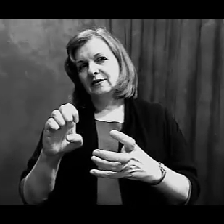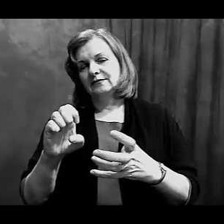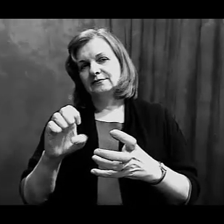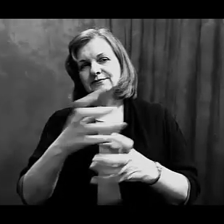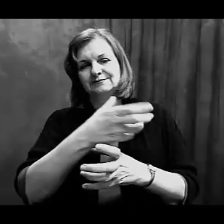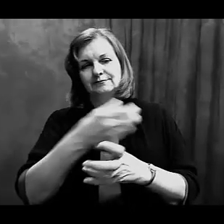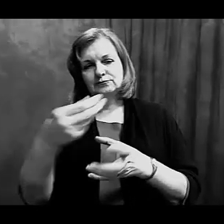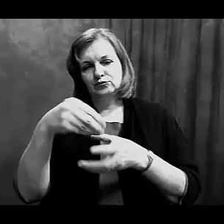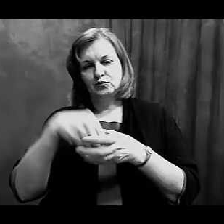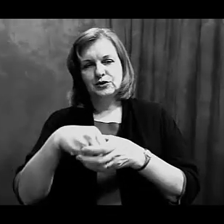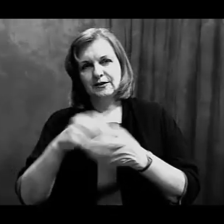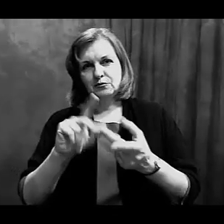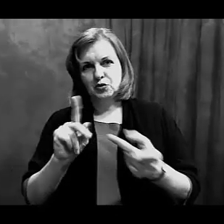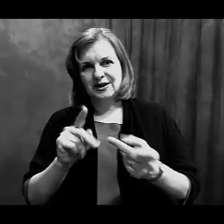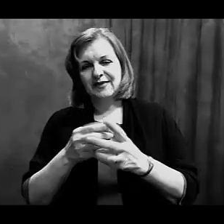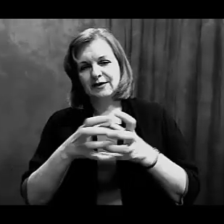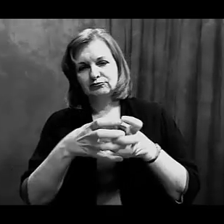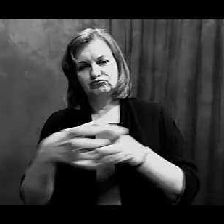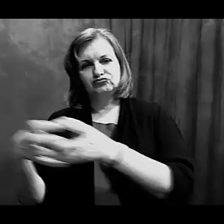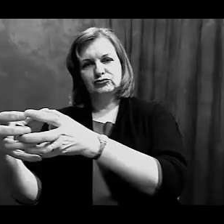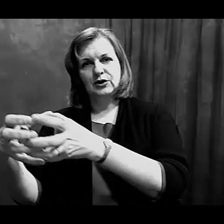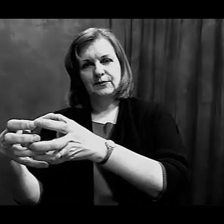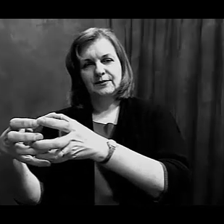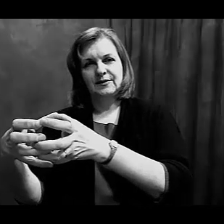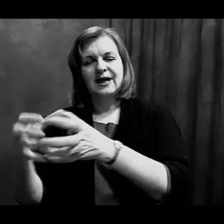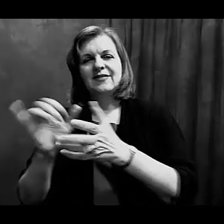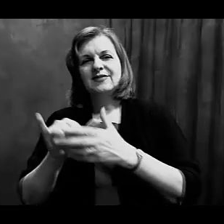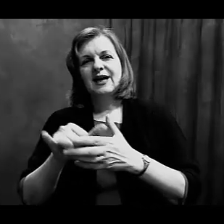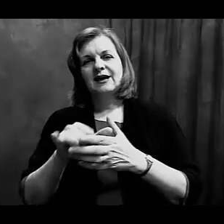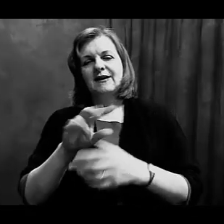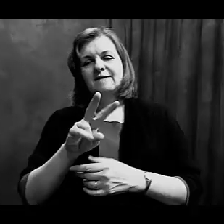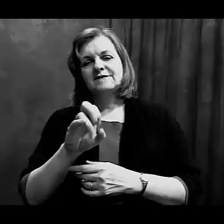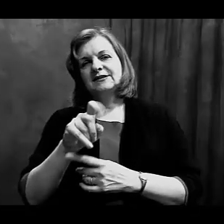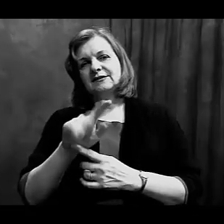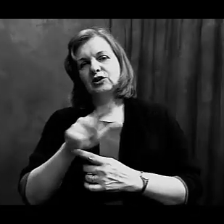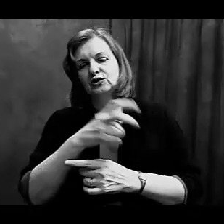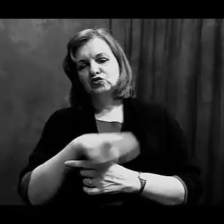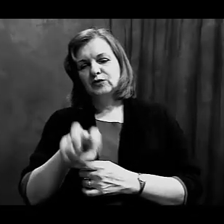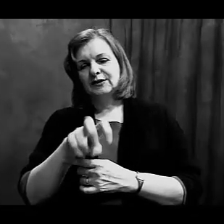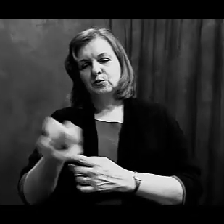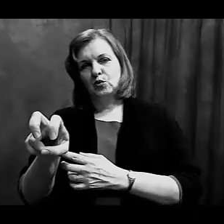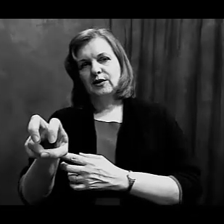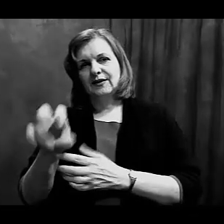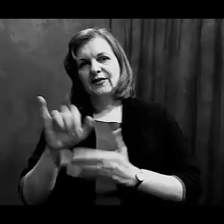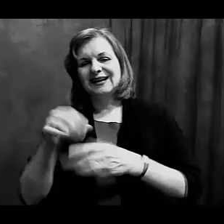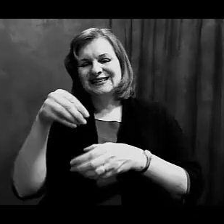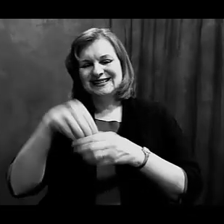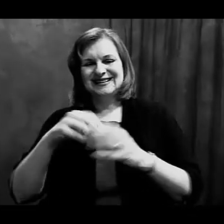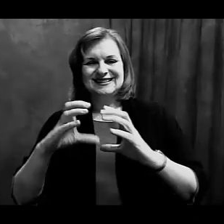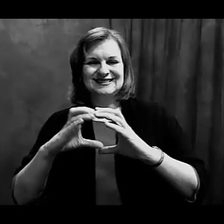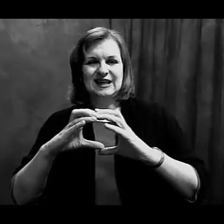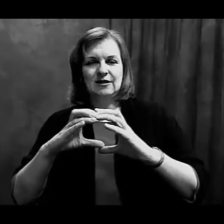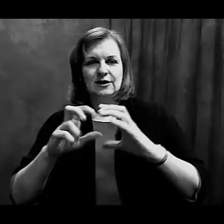is going to be transporting the protein for us now it's only going to transport it within the cell it the moment -- it is going to take it